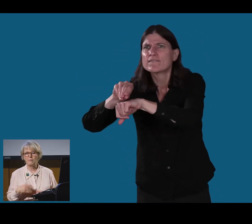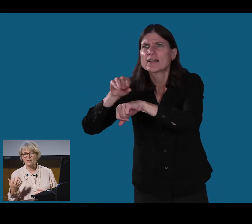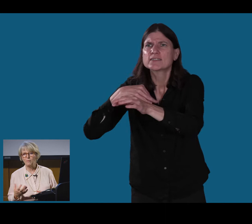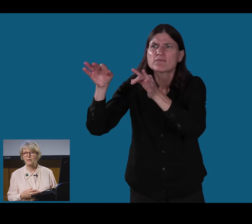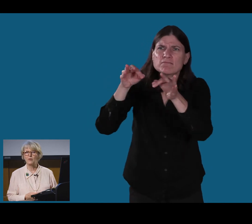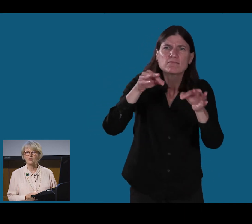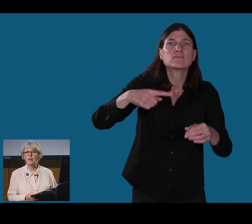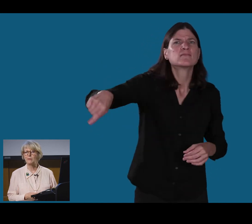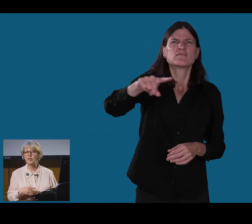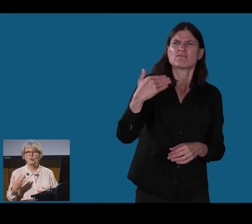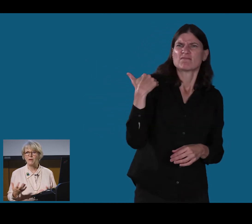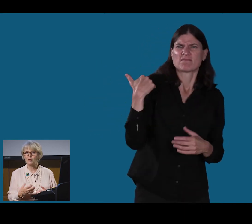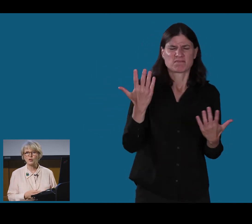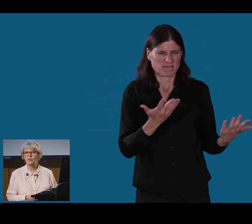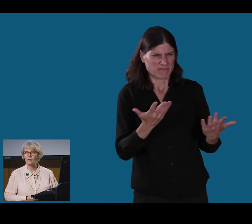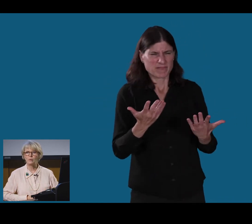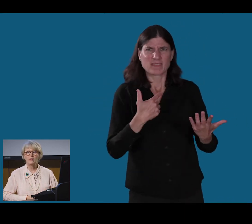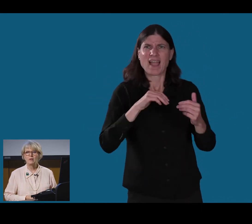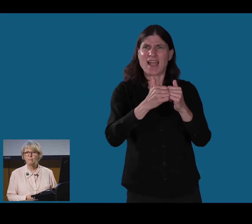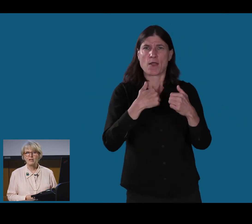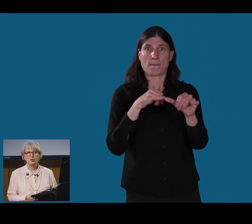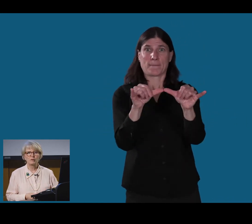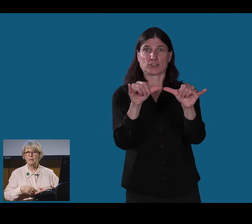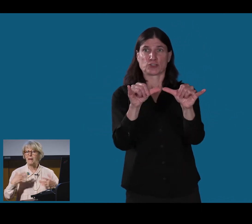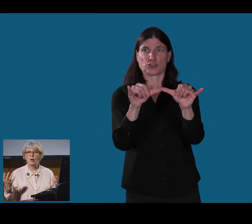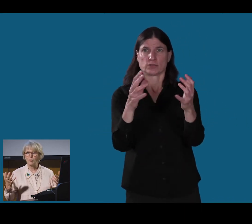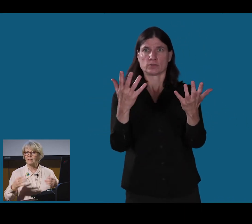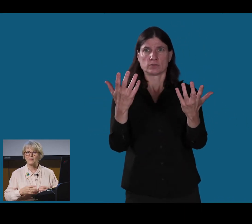They might tell me that they're developing a new measure to measure “empowerment,”